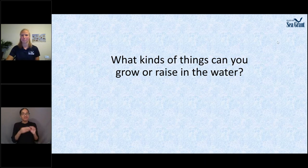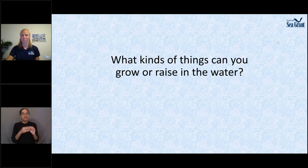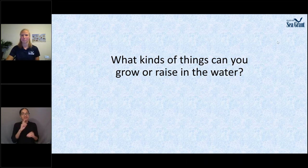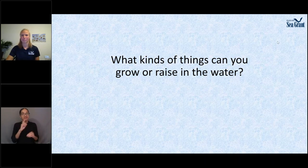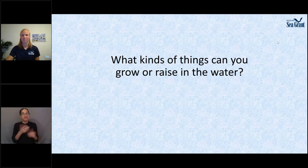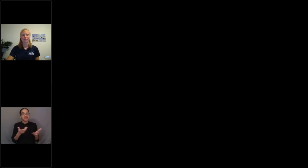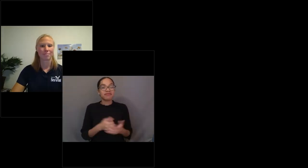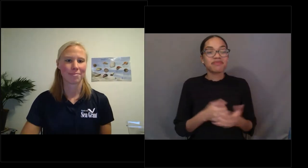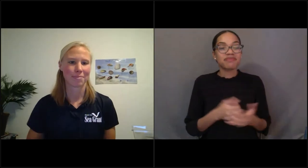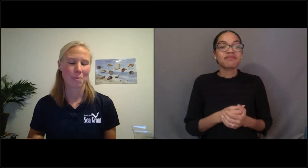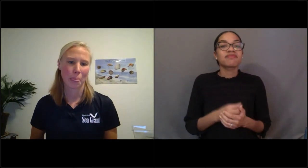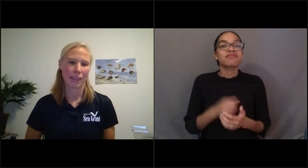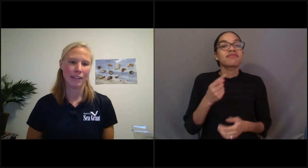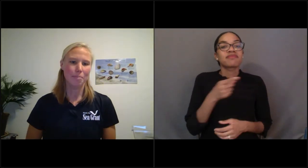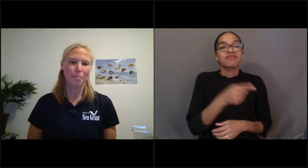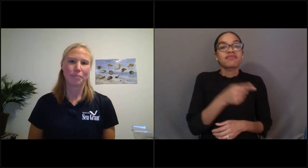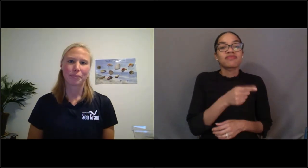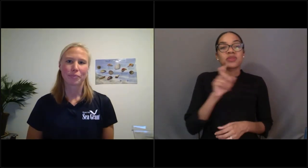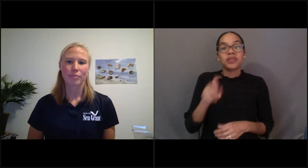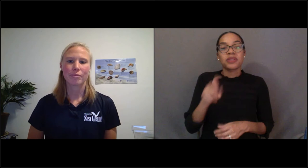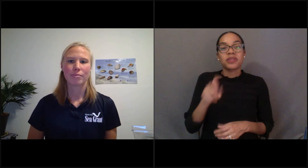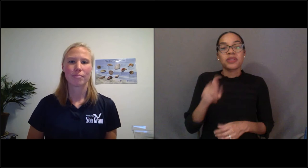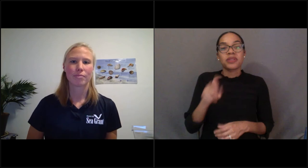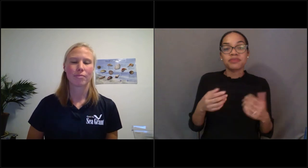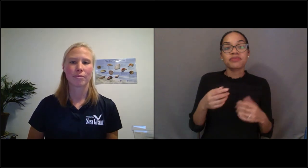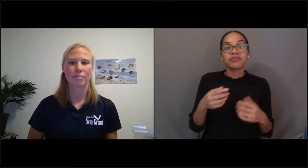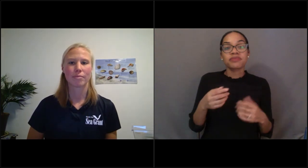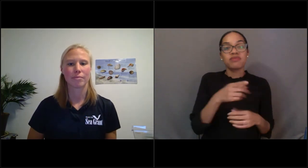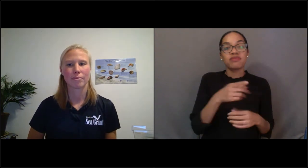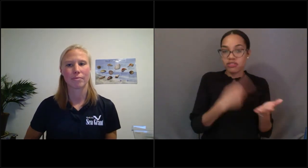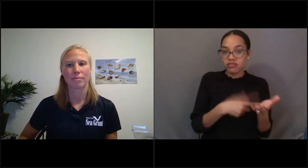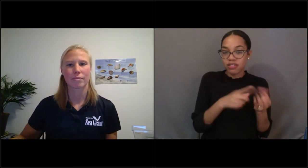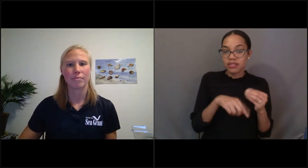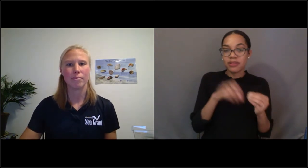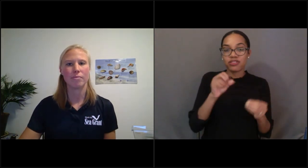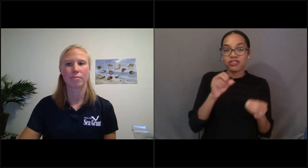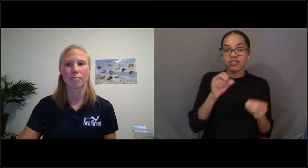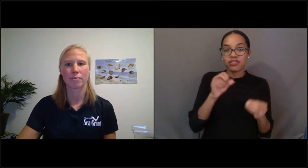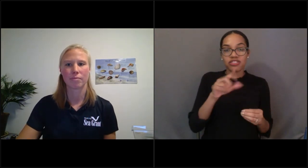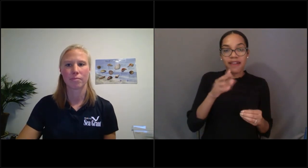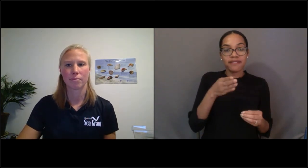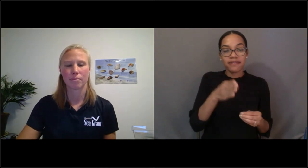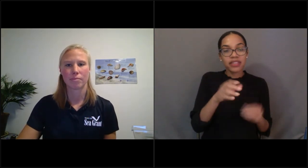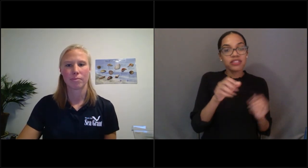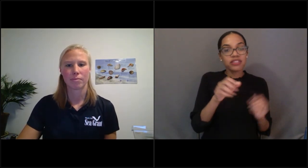So Harriet's question, she's talked about shellfish, but what other things might you be able to grow in the water?